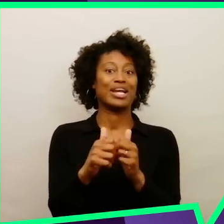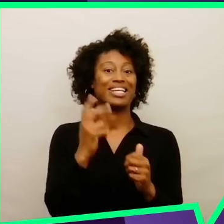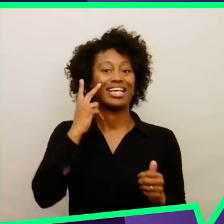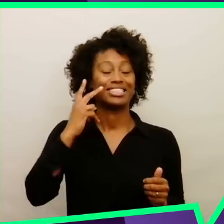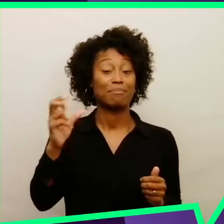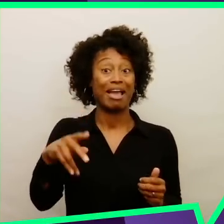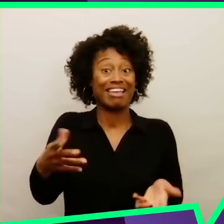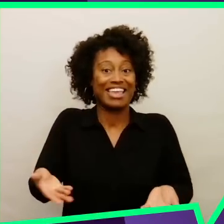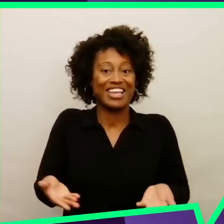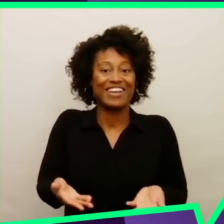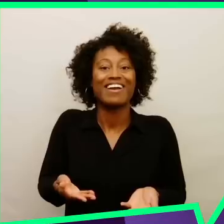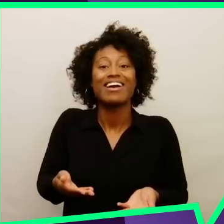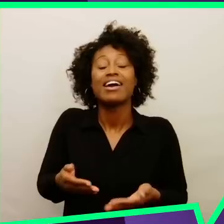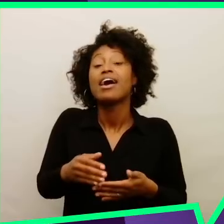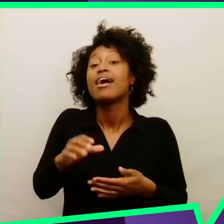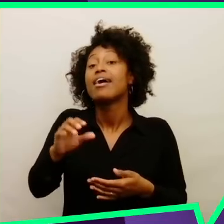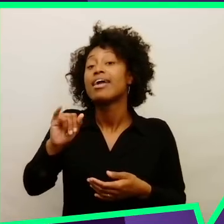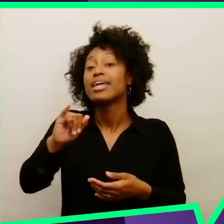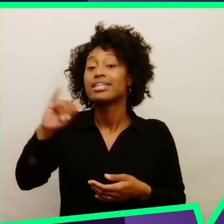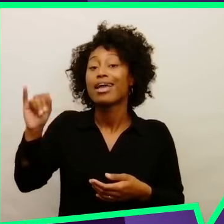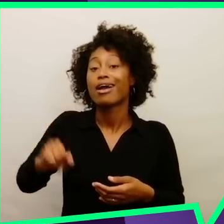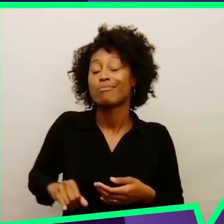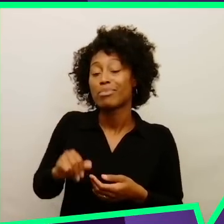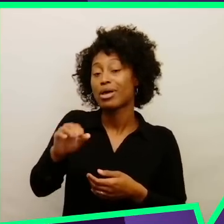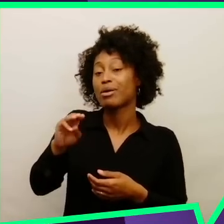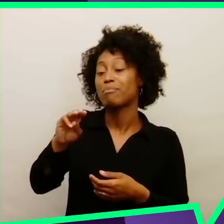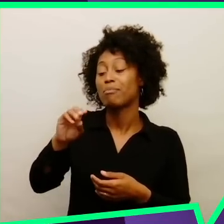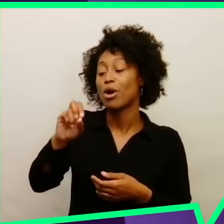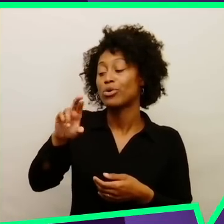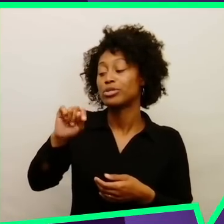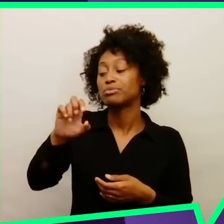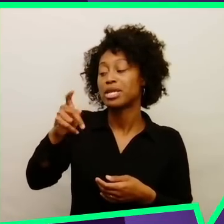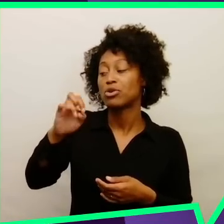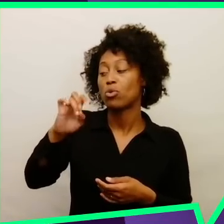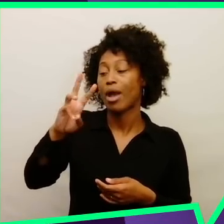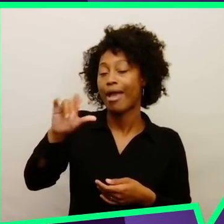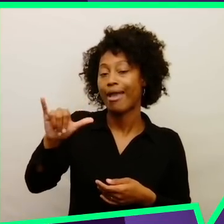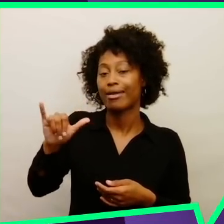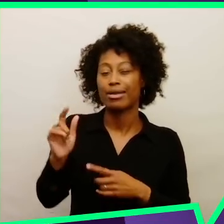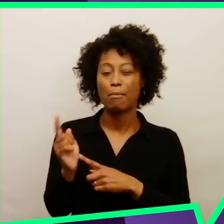Speaking of the future, we are going to be right back with our final race of the day.